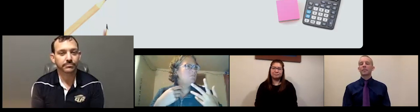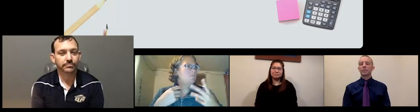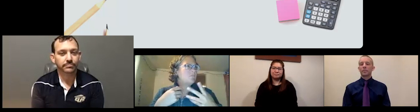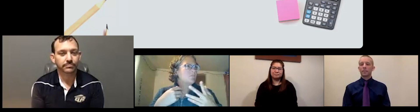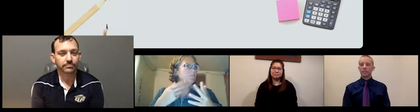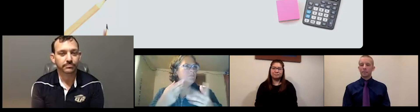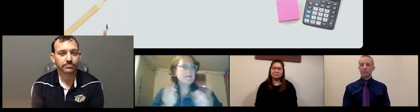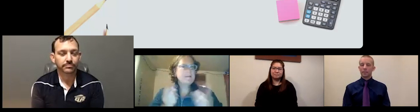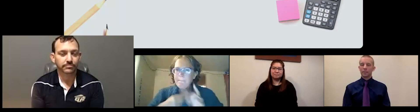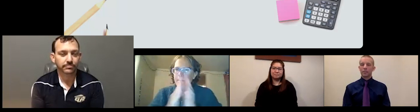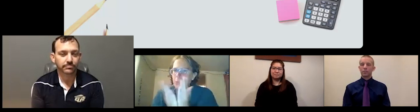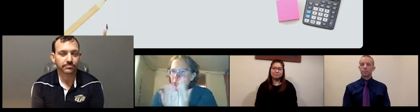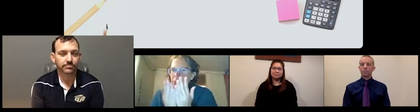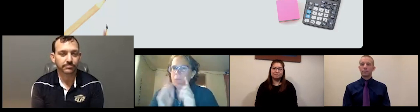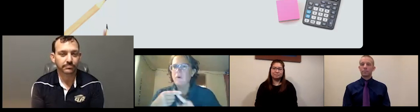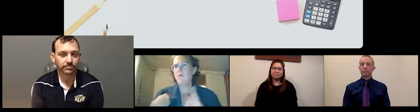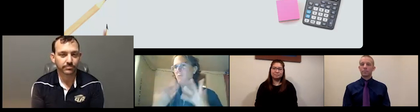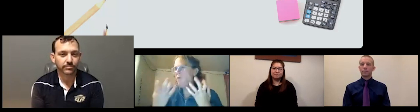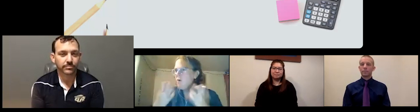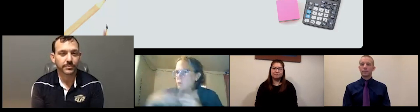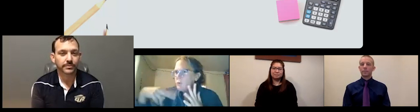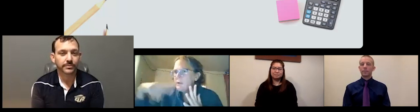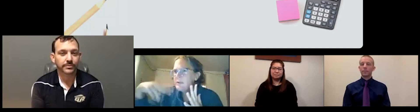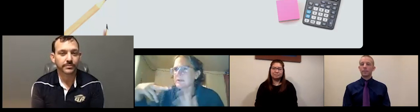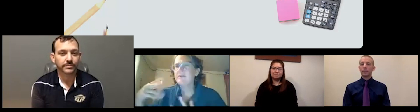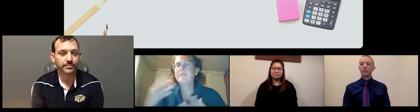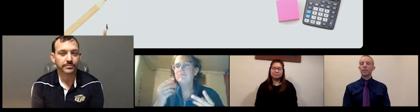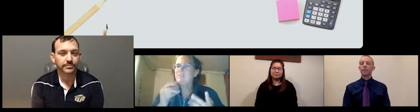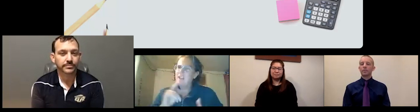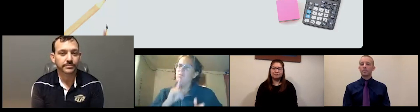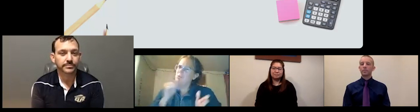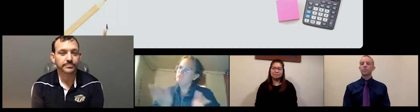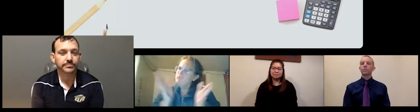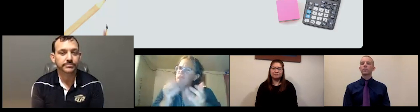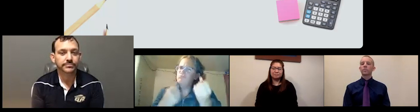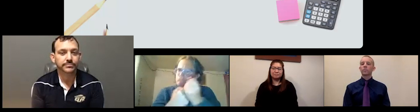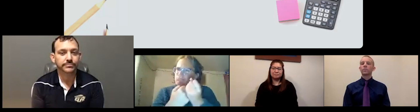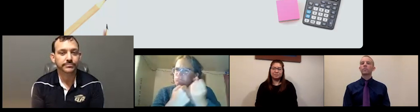They gave me books when I wanted to read, and really supported me